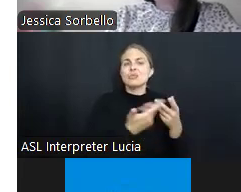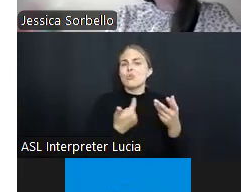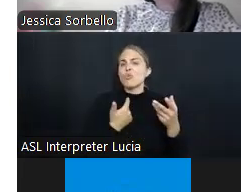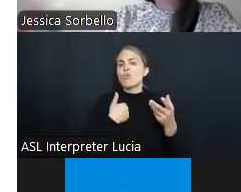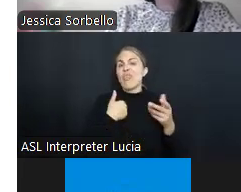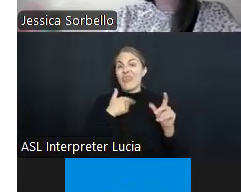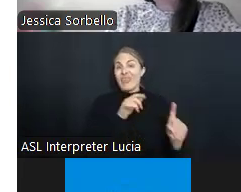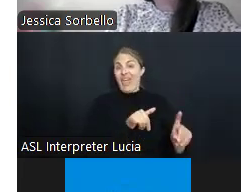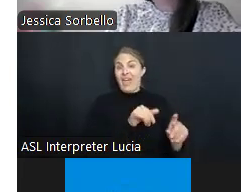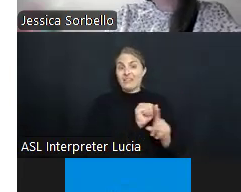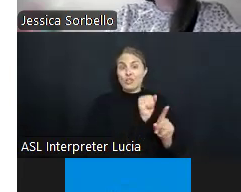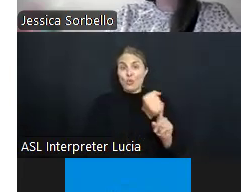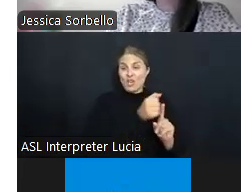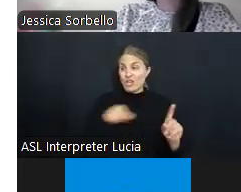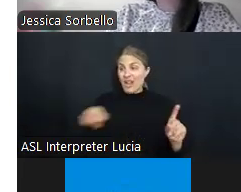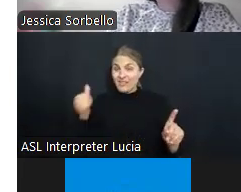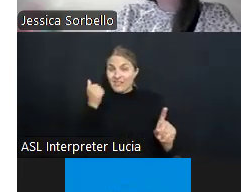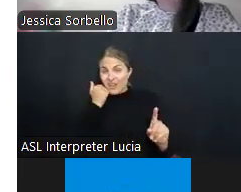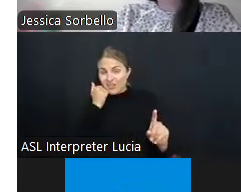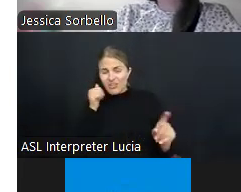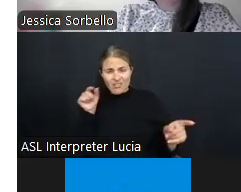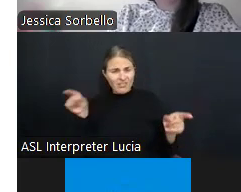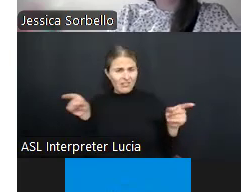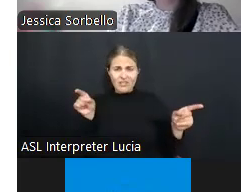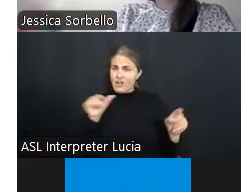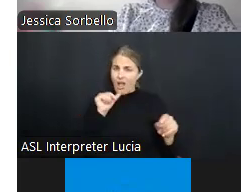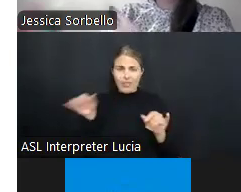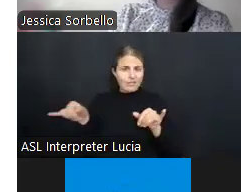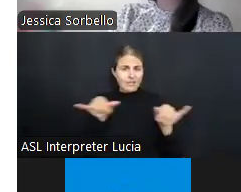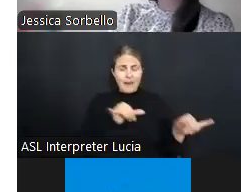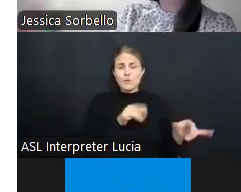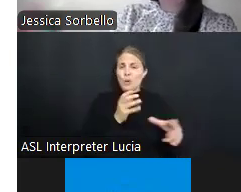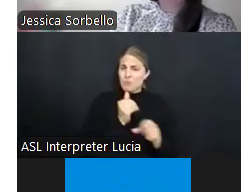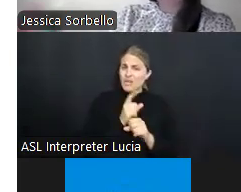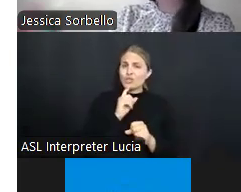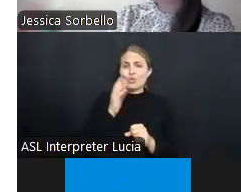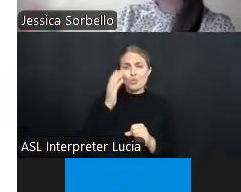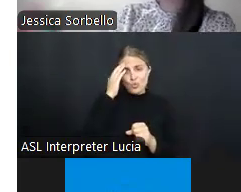term prognosis. As well